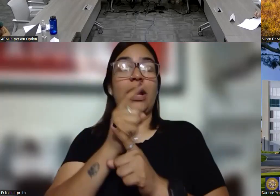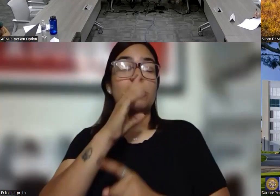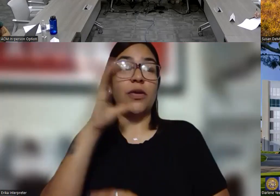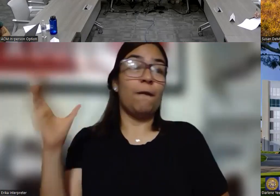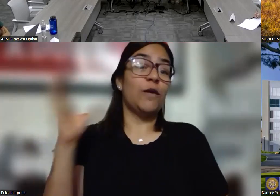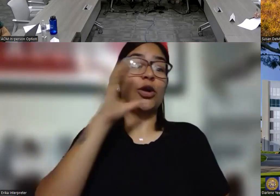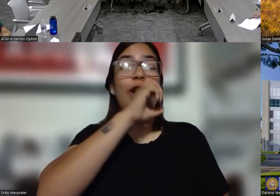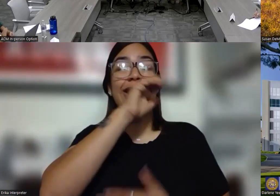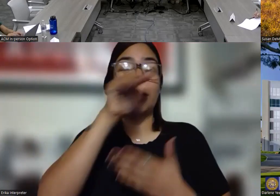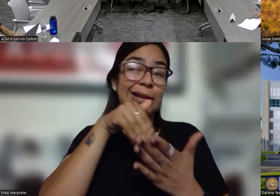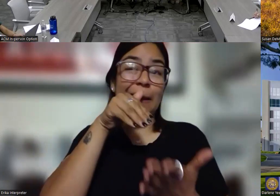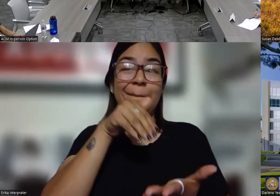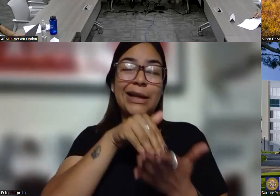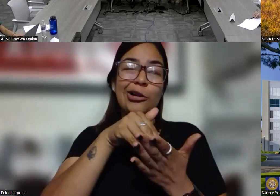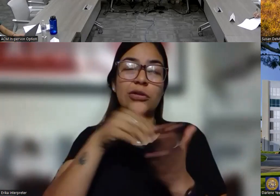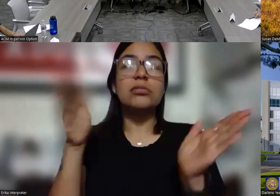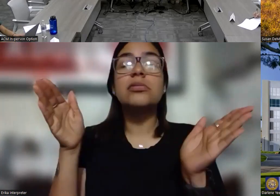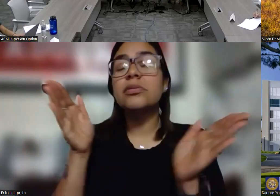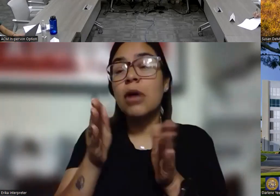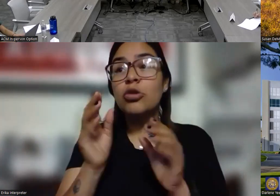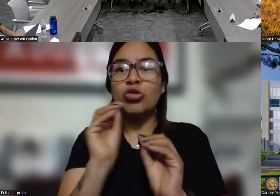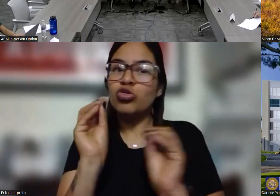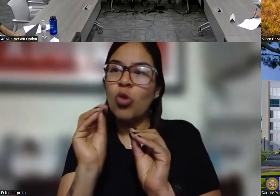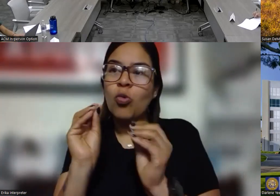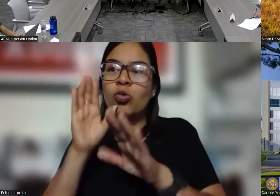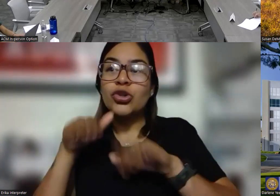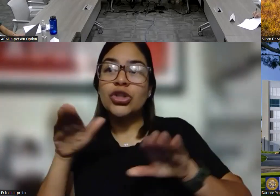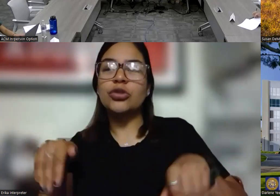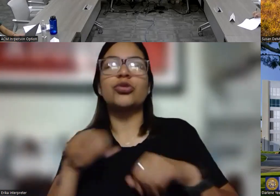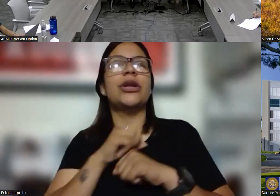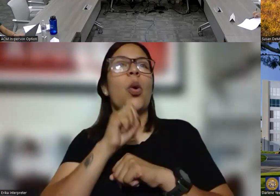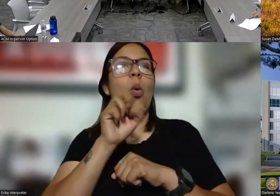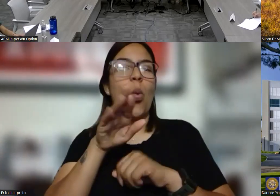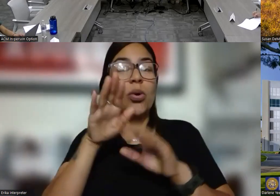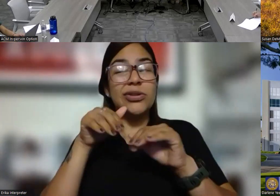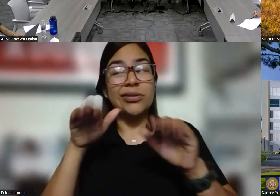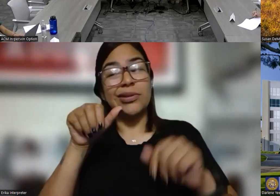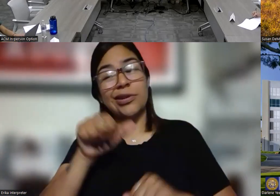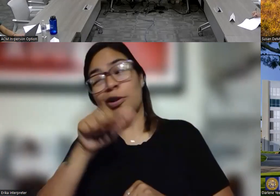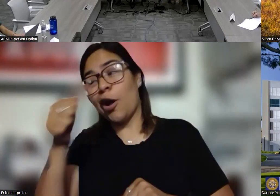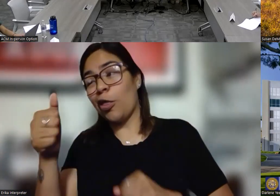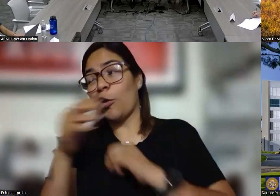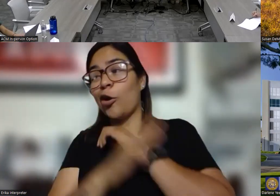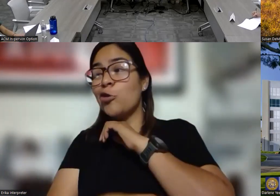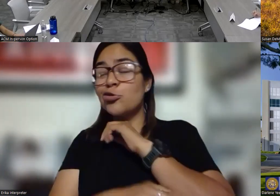smaller families no children or children in other states or countries that are aren't um